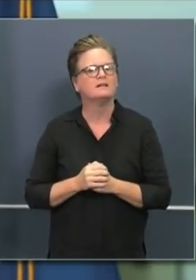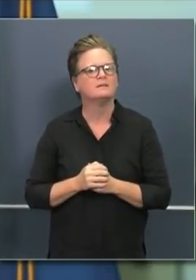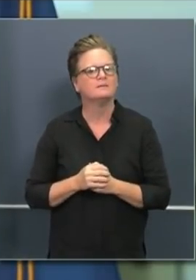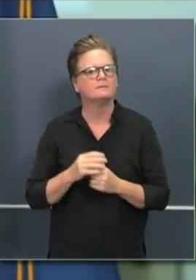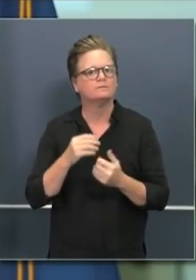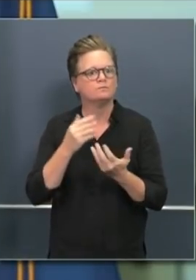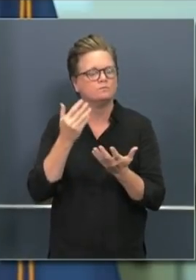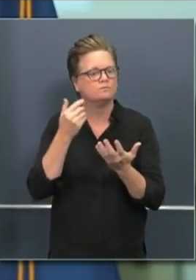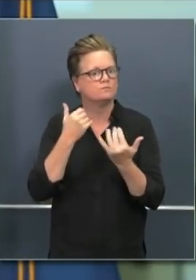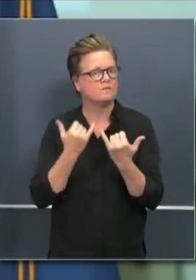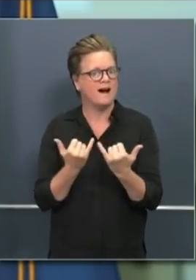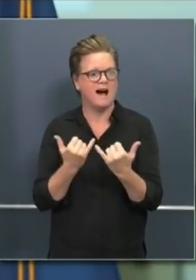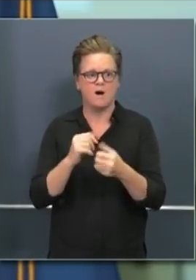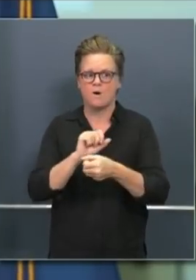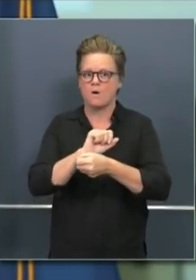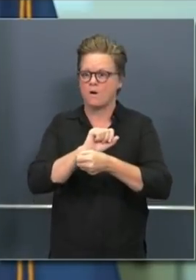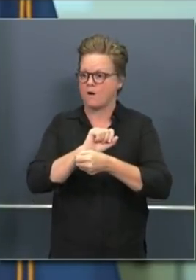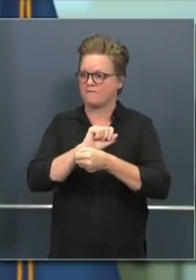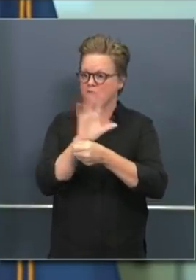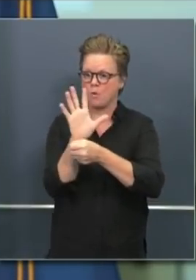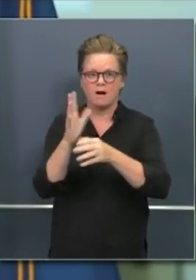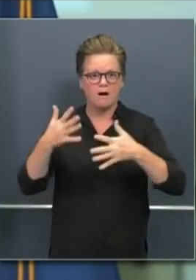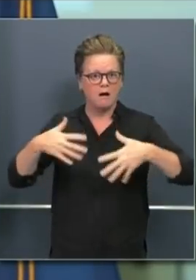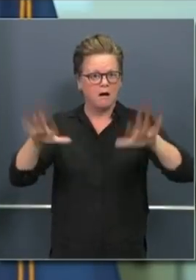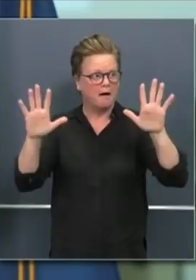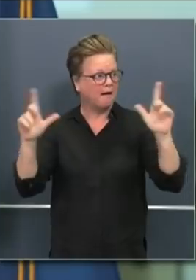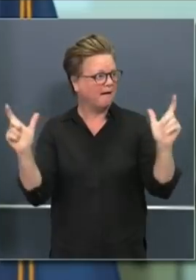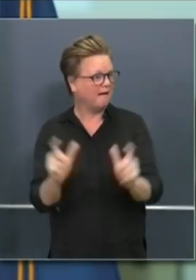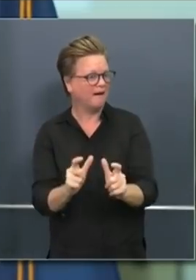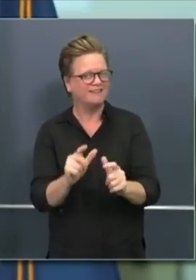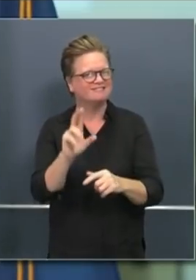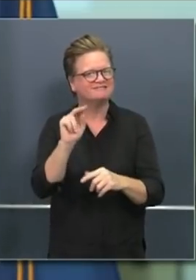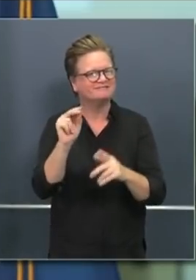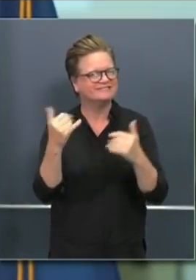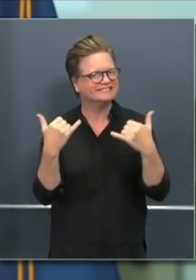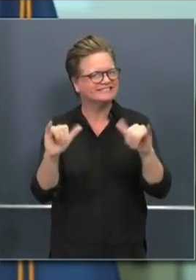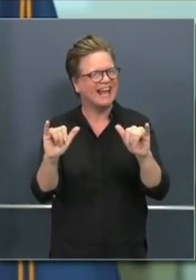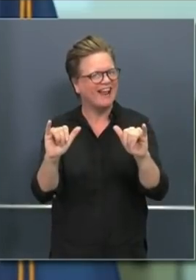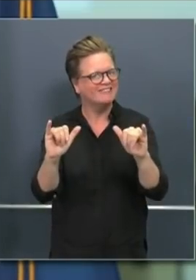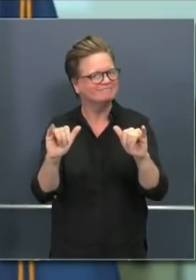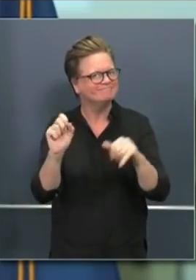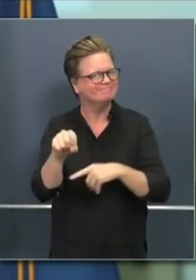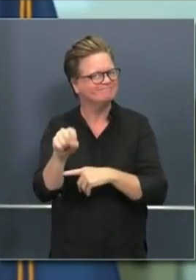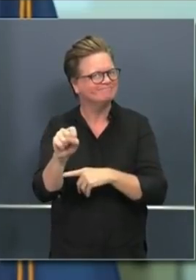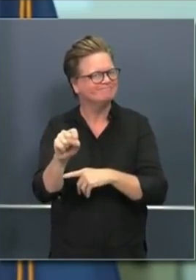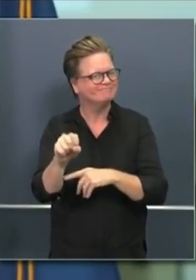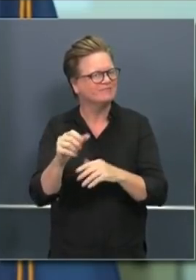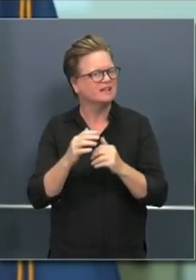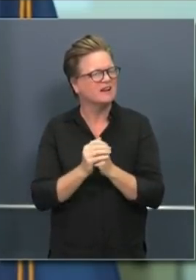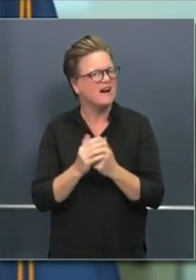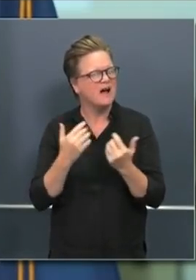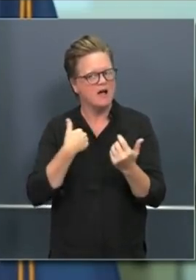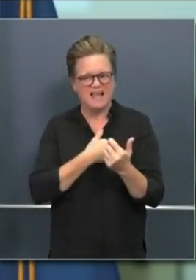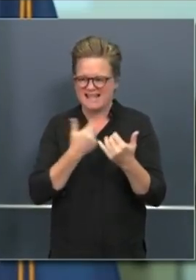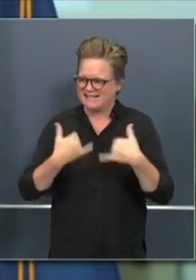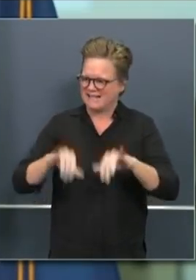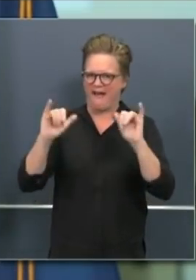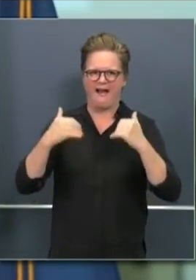SPREAD OF COVID-19 AND COGNIZANT OF THE FACT THAT WE ARE BY NO STRETCH OF THE IMAGINATION, OUT OF THE WOODS,